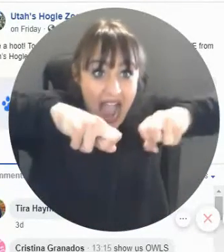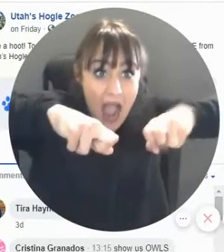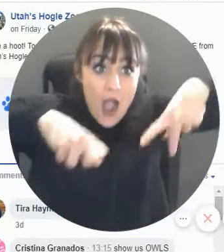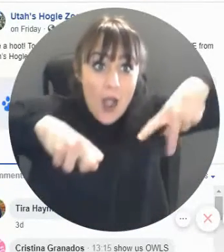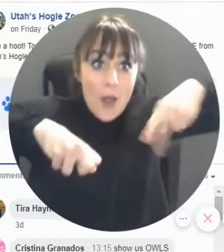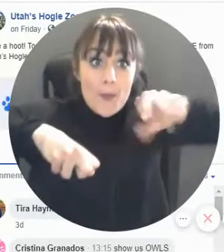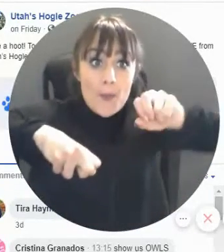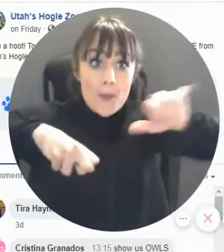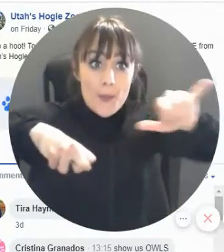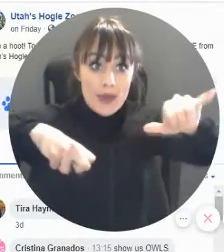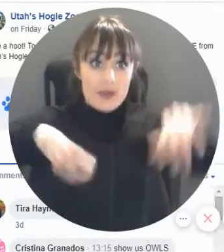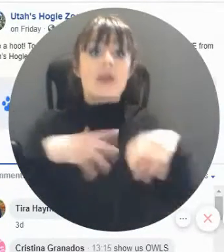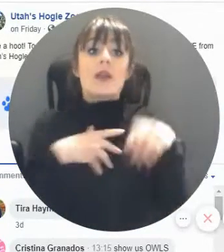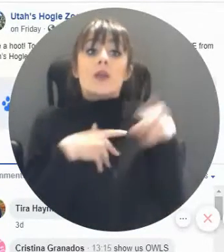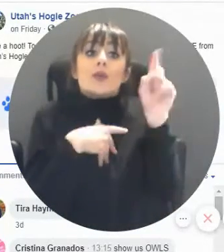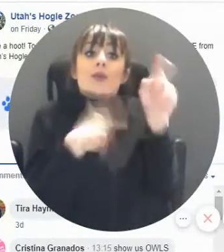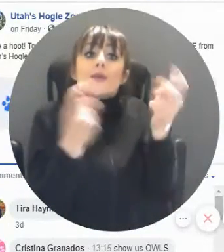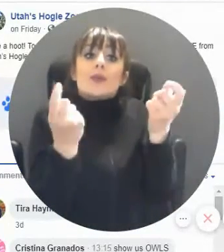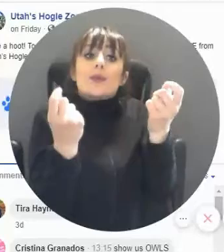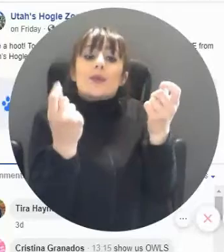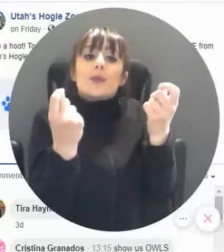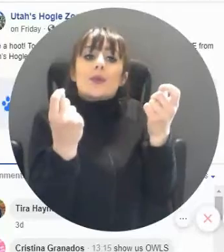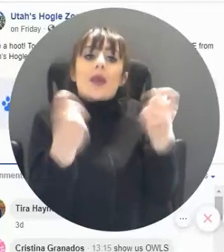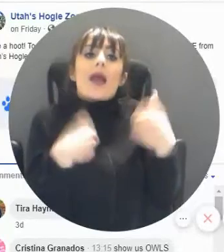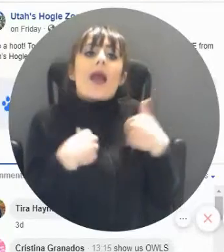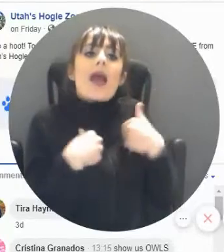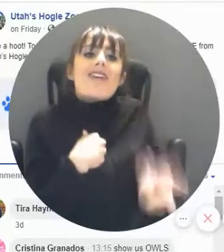Brad: Now someone asked if they want to build an owl box for their back yard Where would be a good place to put that?